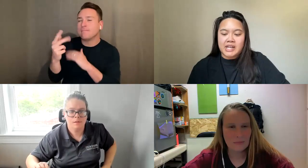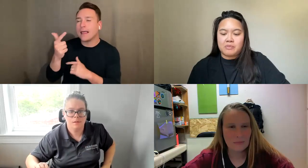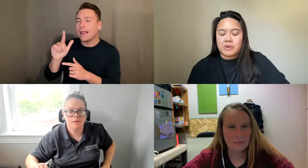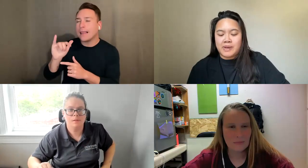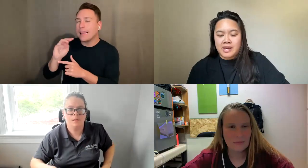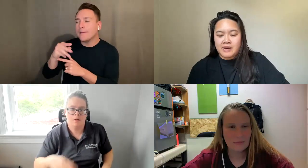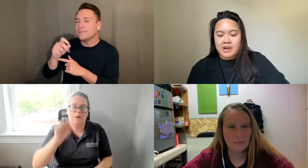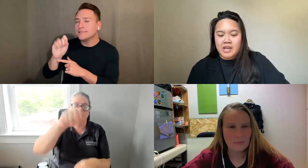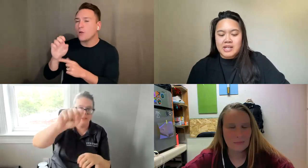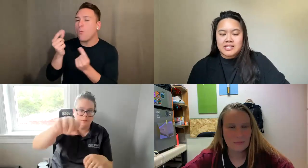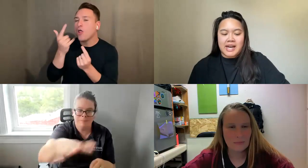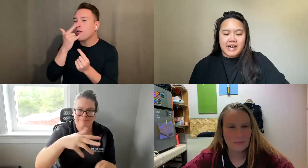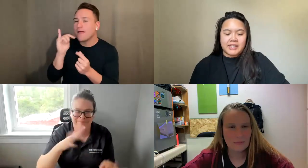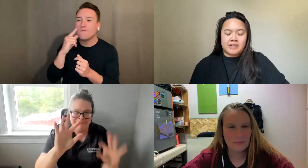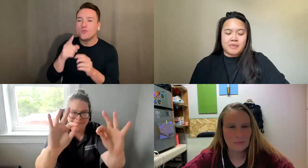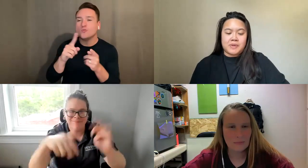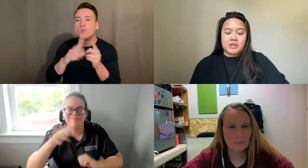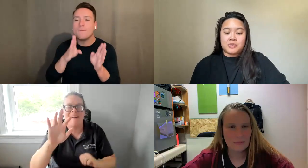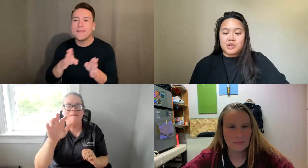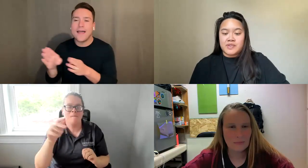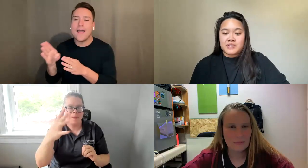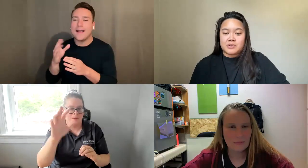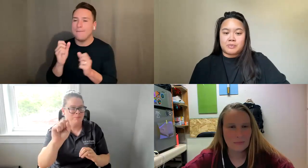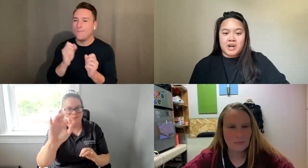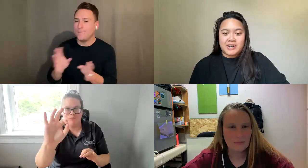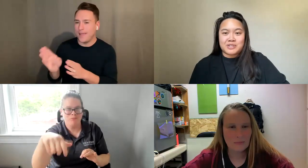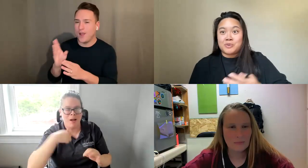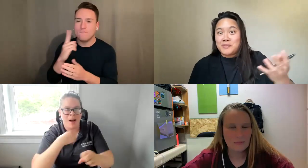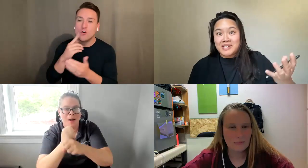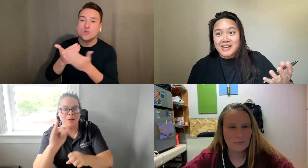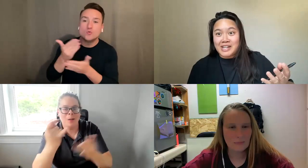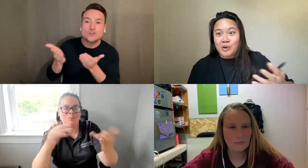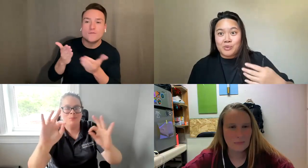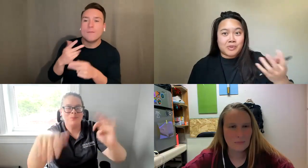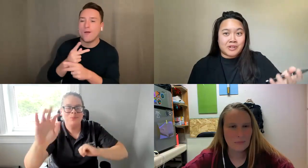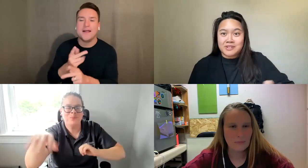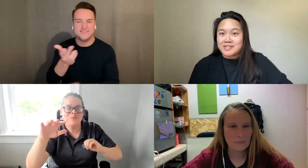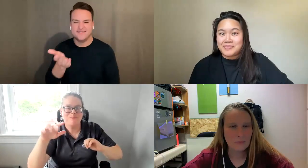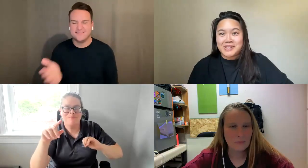and prepare to add maybe a new service or product or maybe a tiny home or...